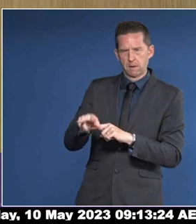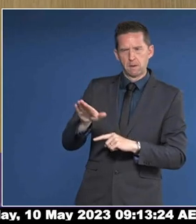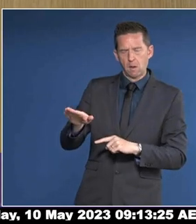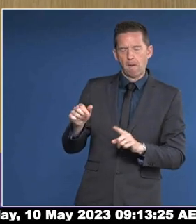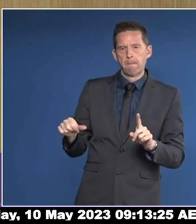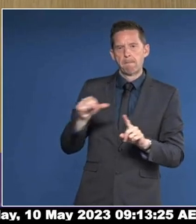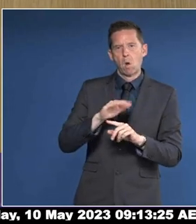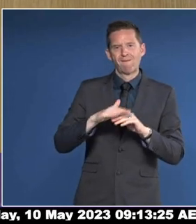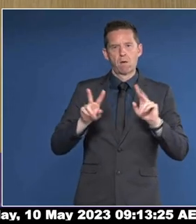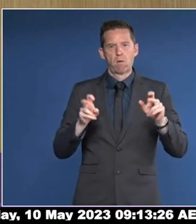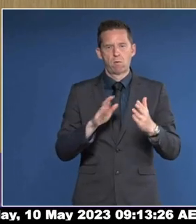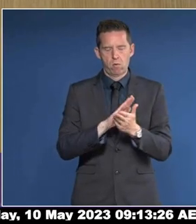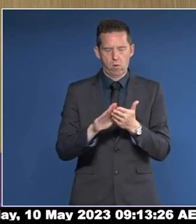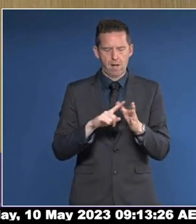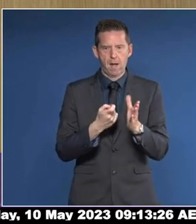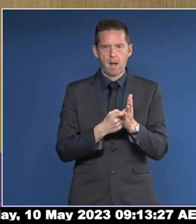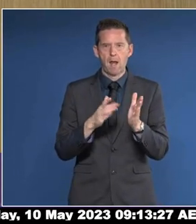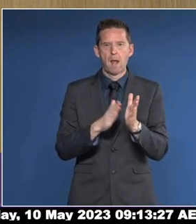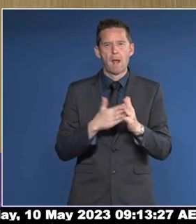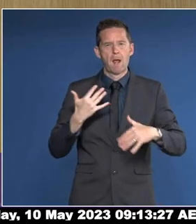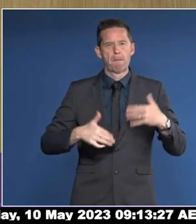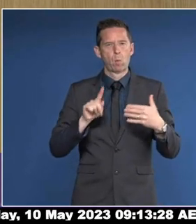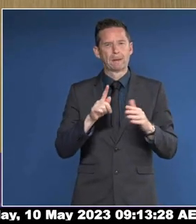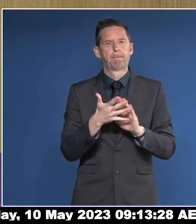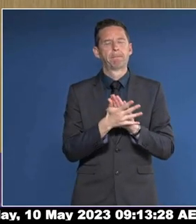Certainly. MS EASTMAN: - in a moment, but just really setting the scene, do